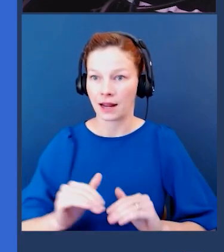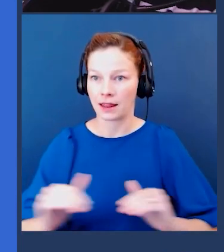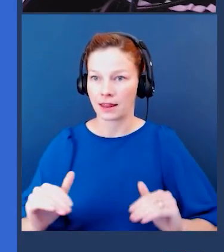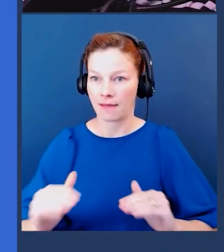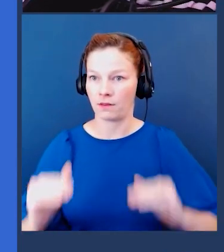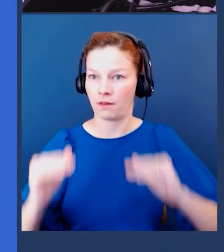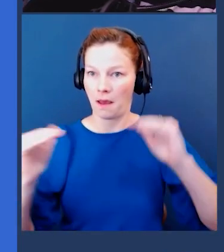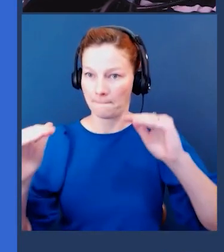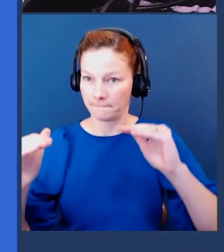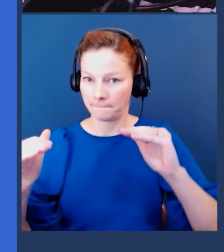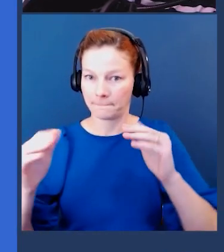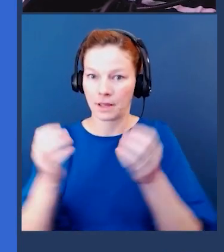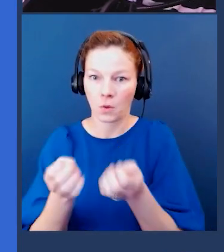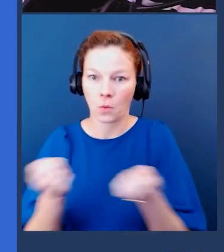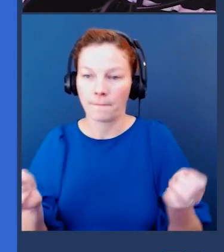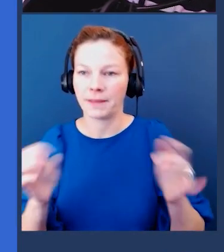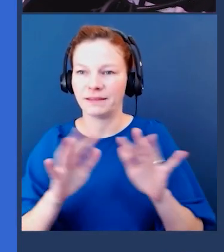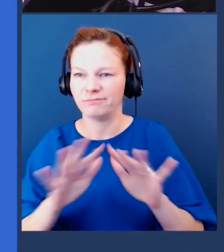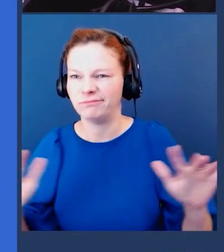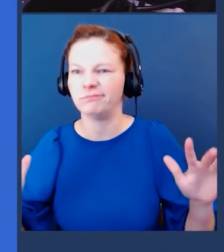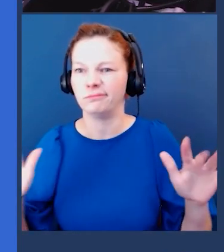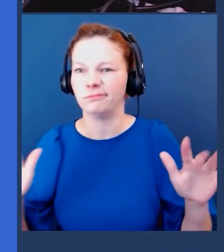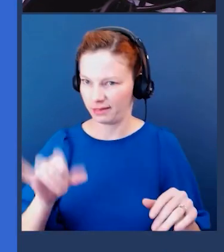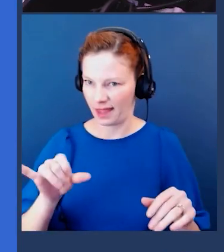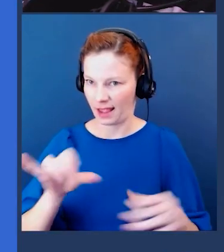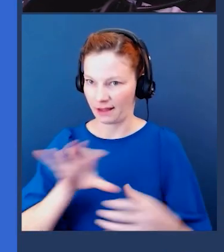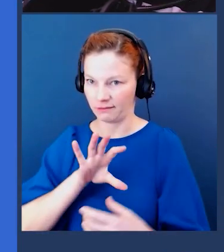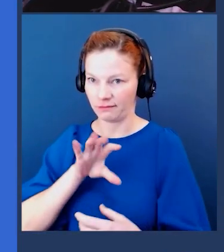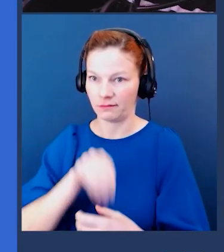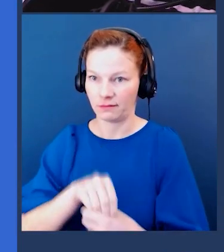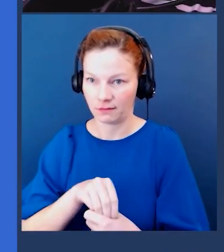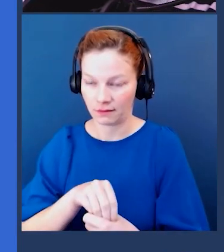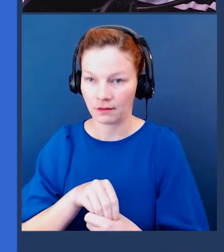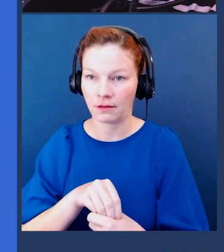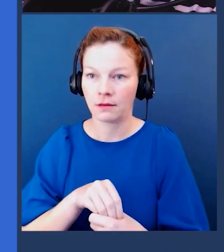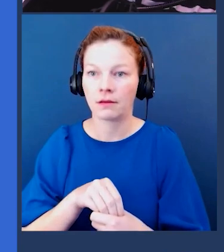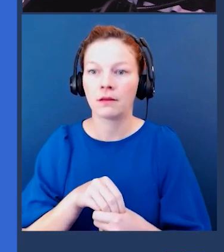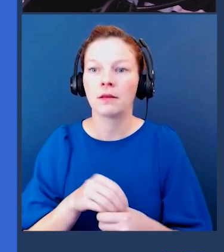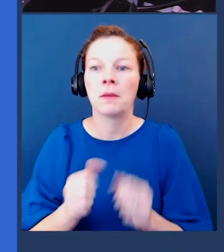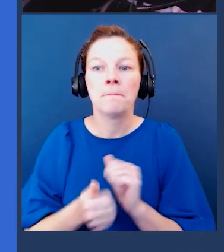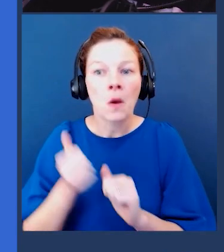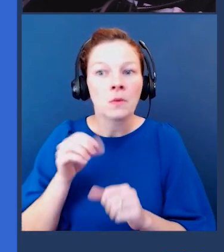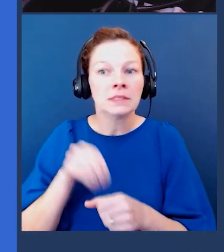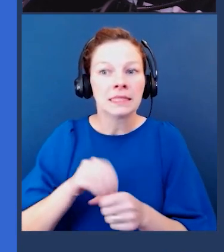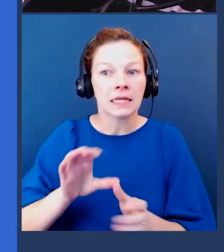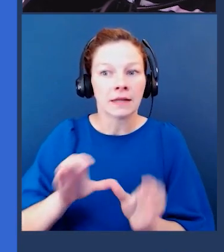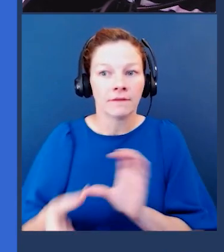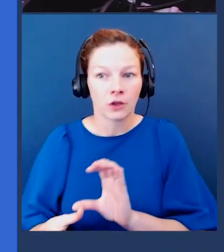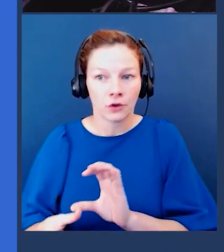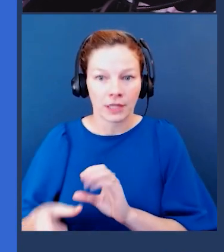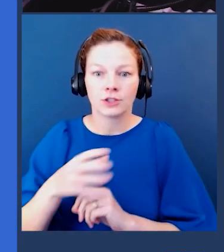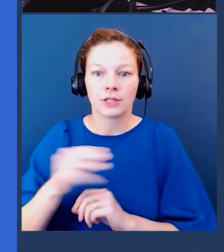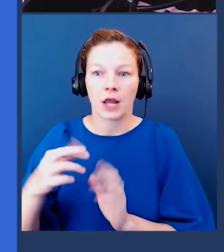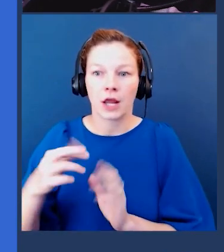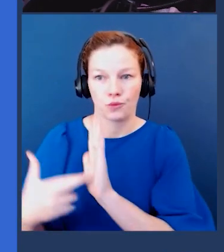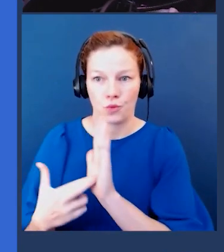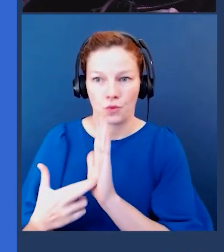All of that is basically and mostly on the configuration and rules parameters without having to code everything.